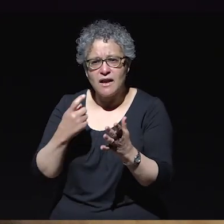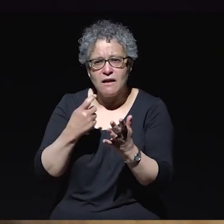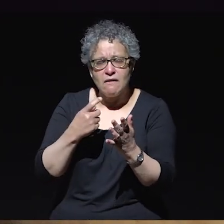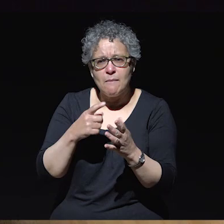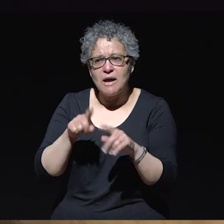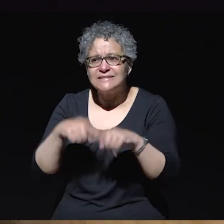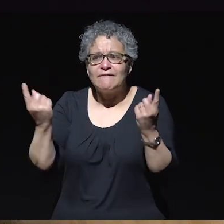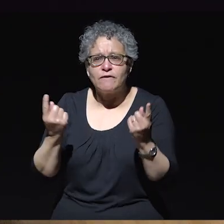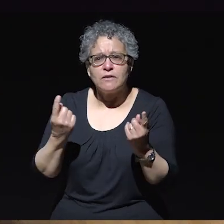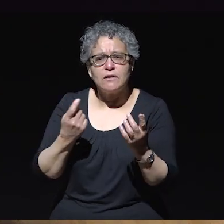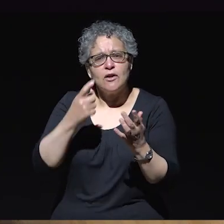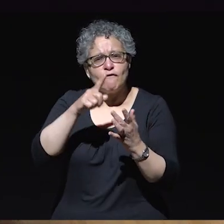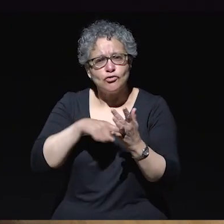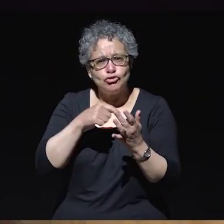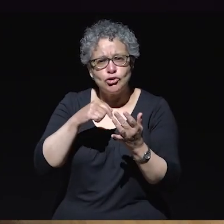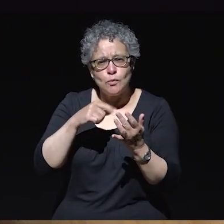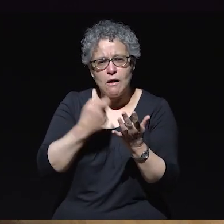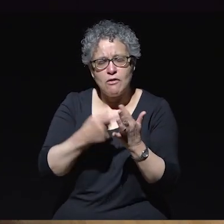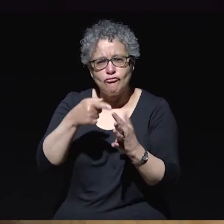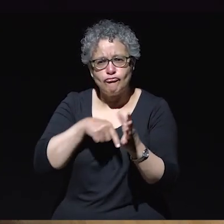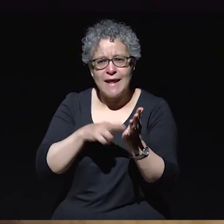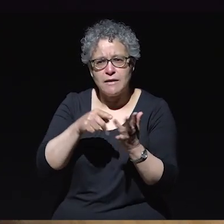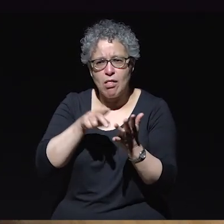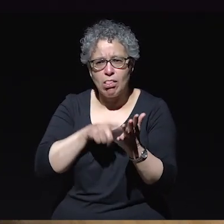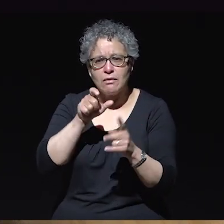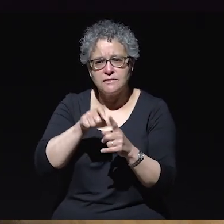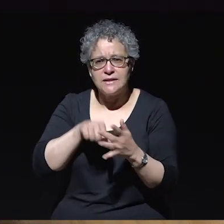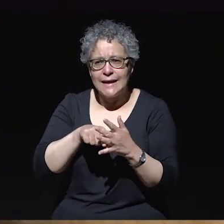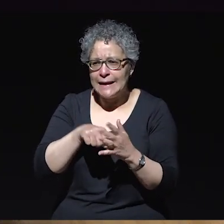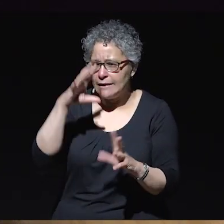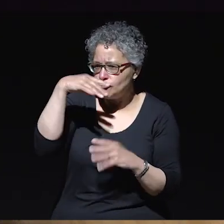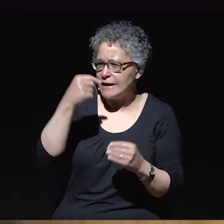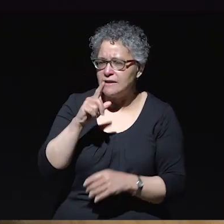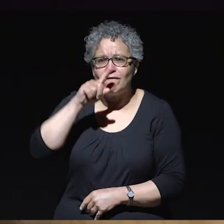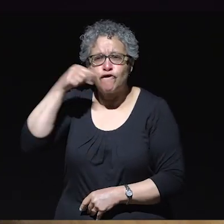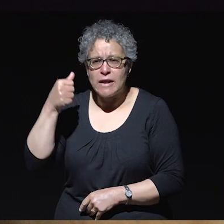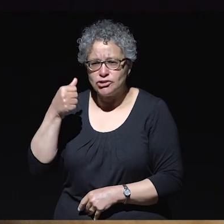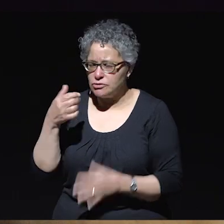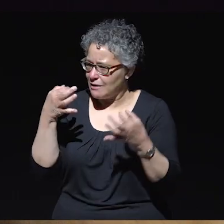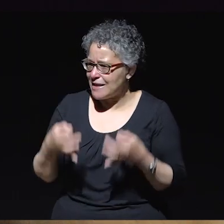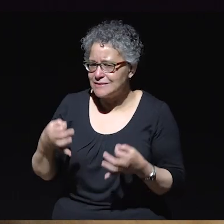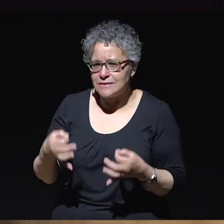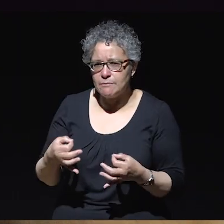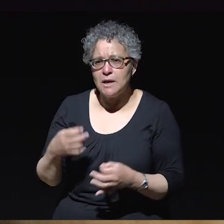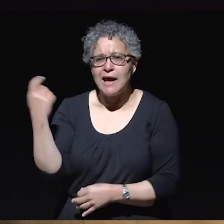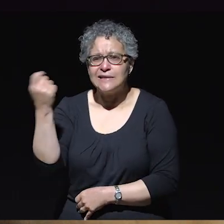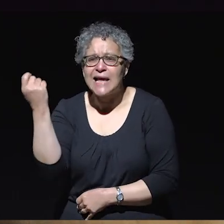were promoting the notion of French classicism and, in particular, Italian schools of art.